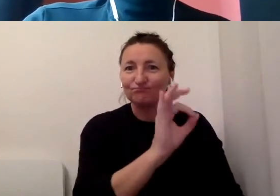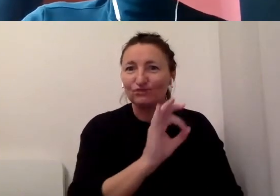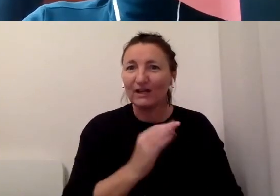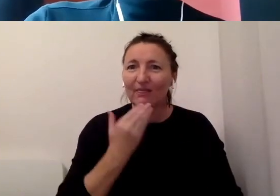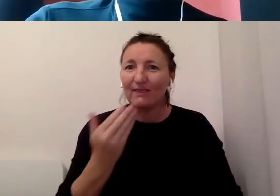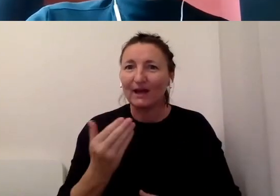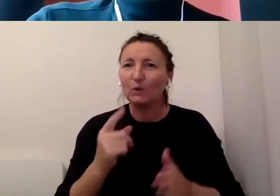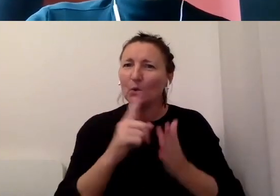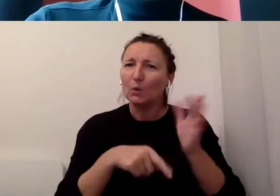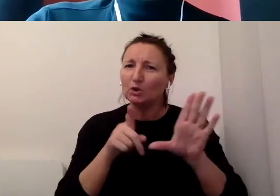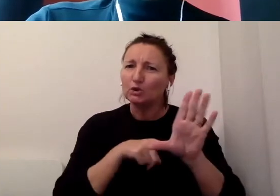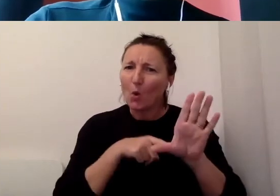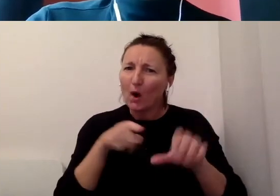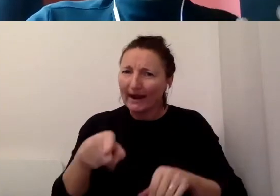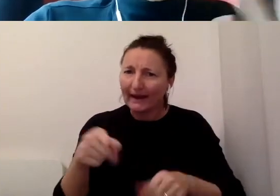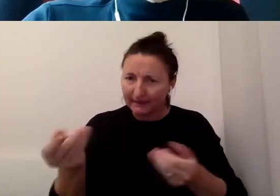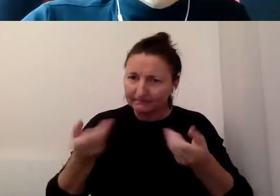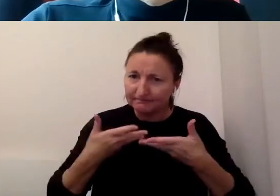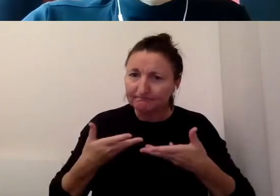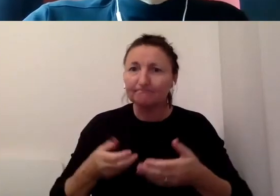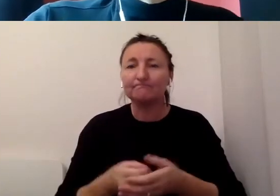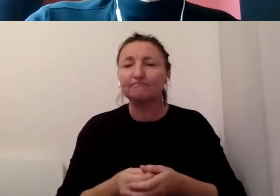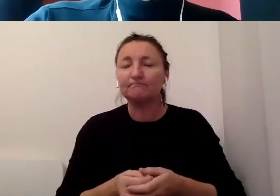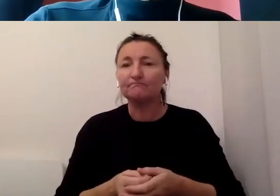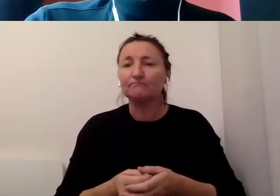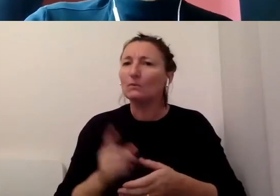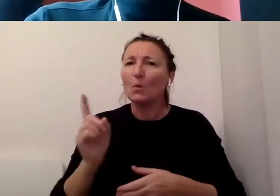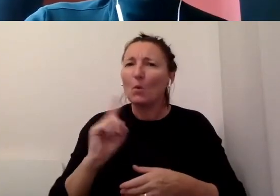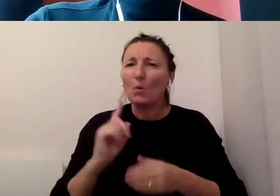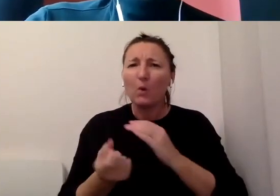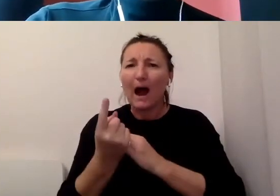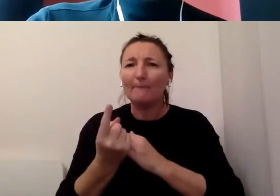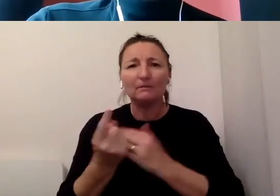to tell us a bit more about like what actually happens on the programme, what you get offered?